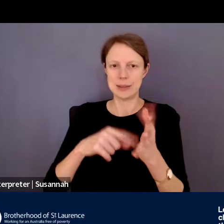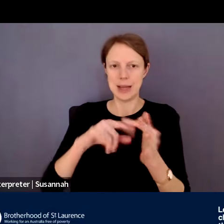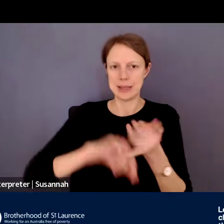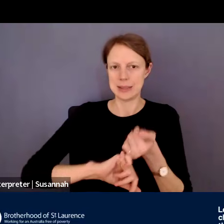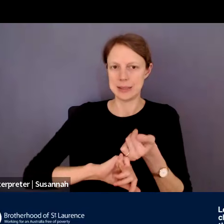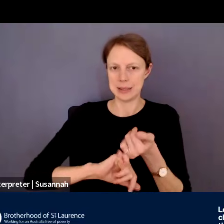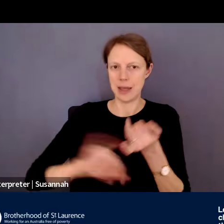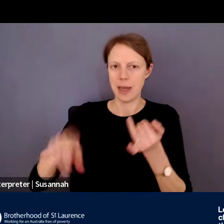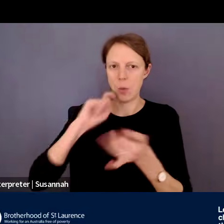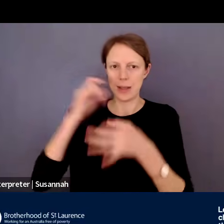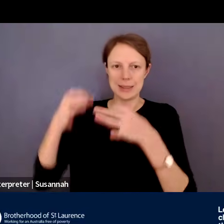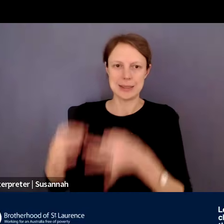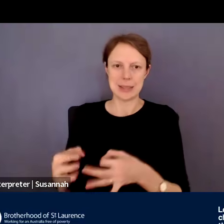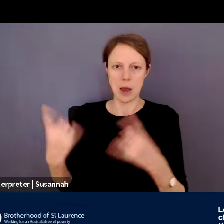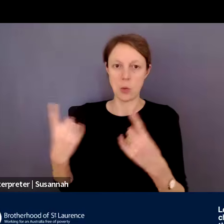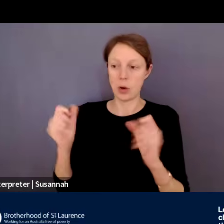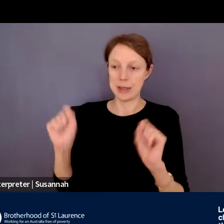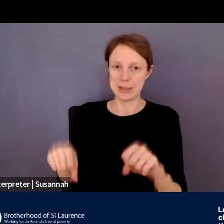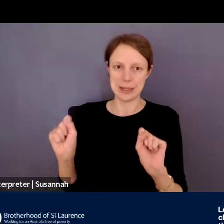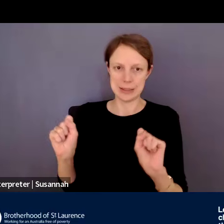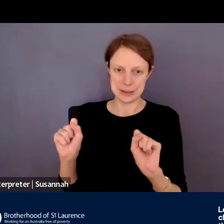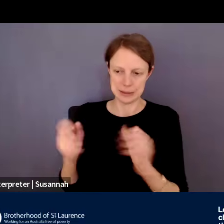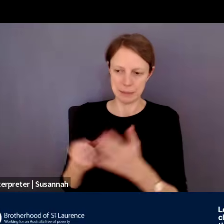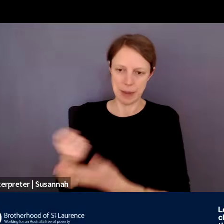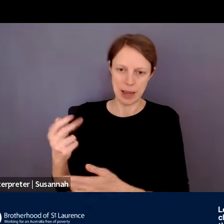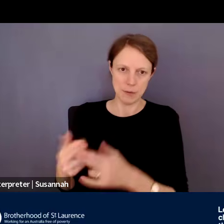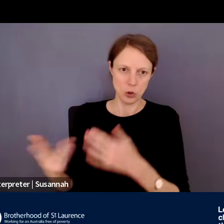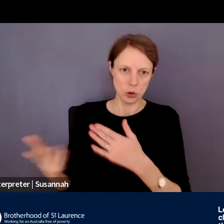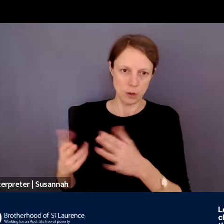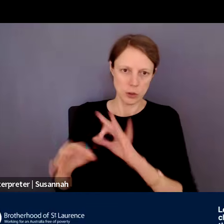of scope for what is commissioned. What we know is that they'll be commissioning according to the